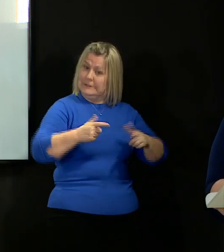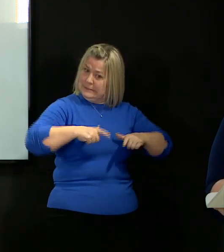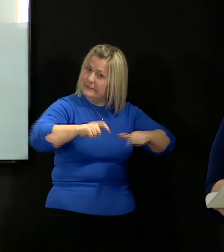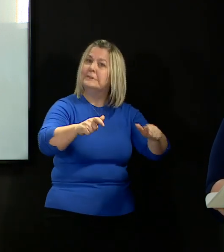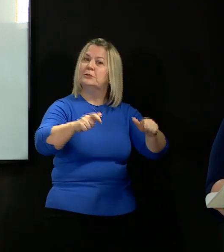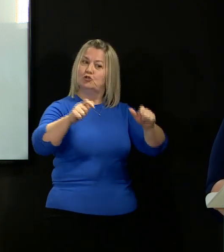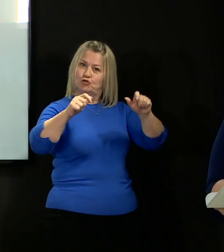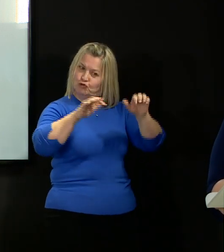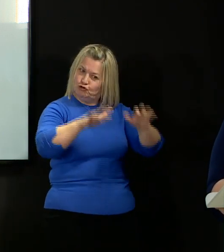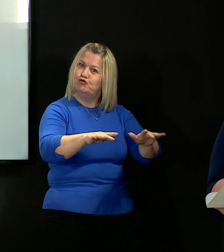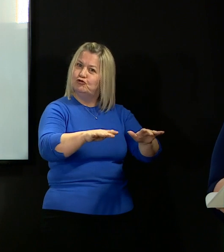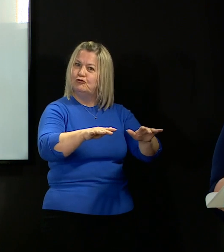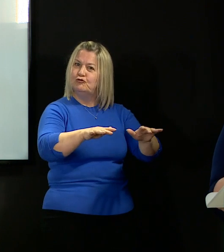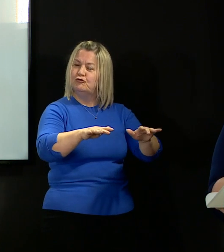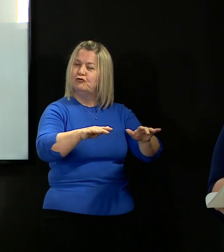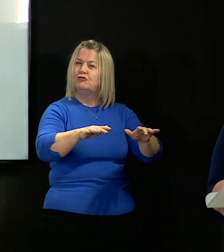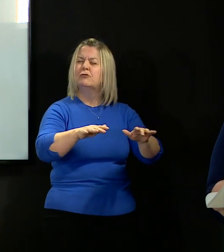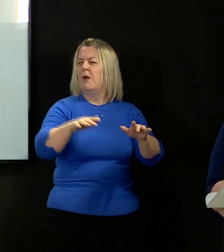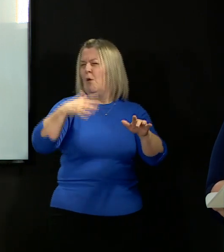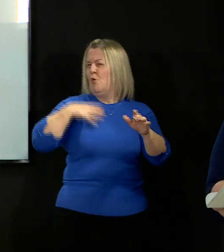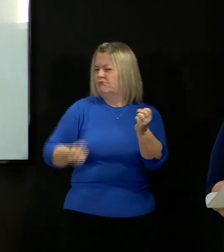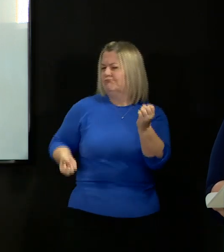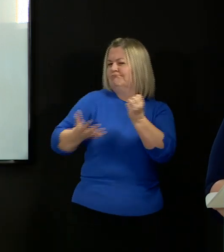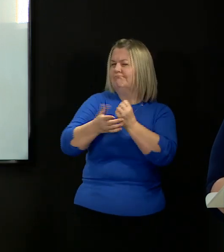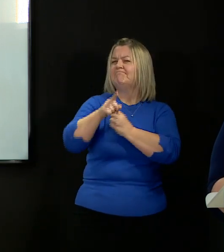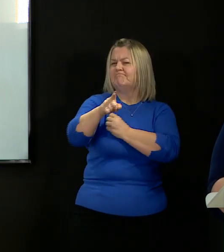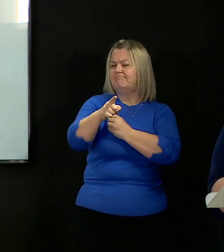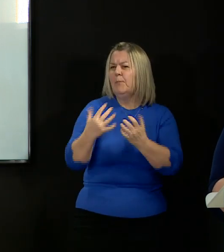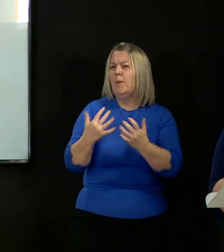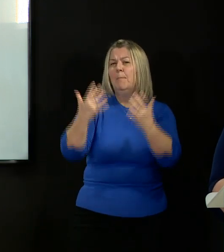piece about that the public health element of it this week is World Health